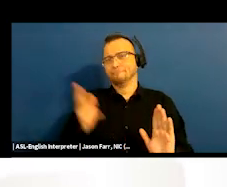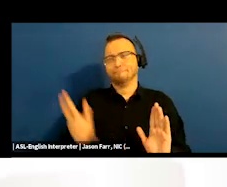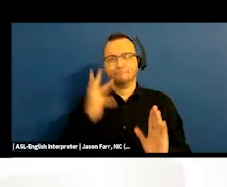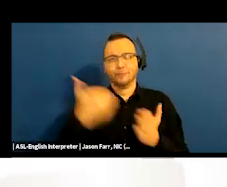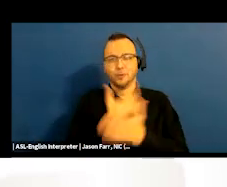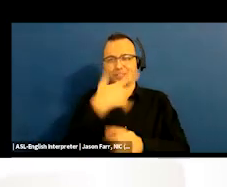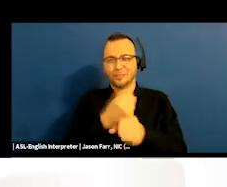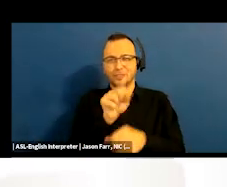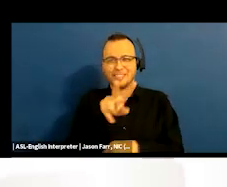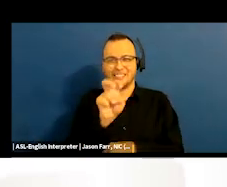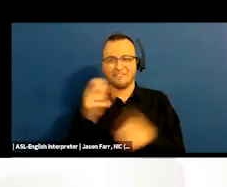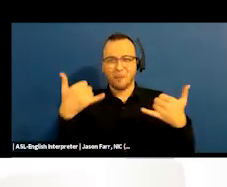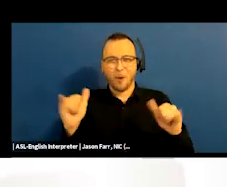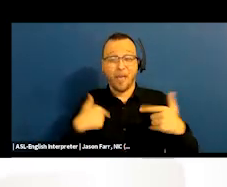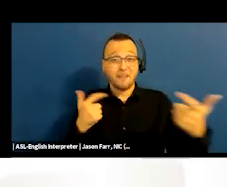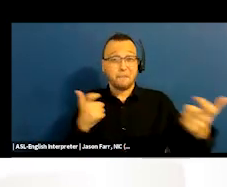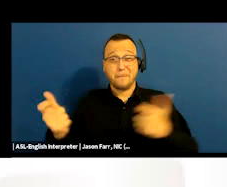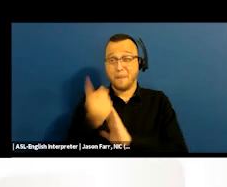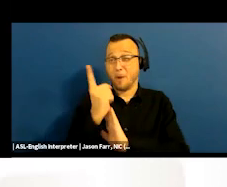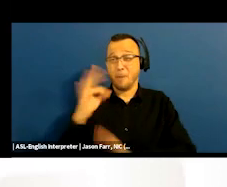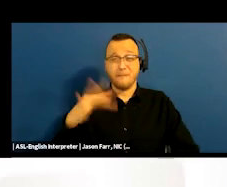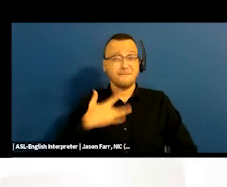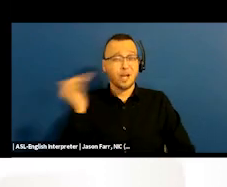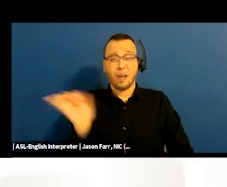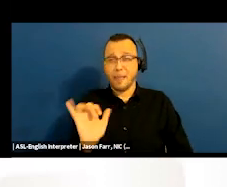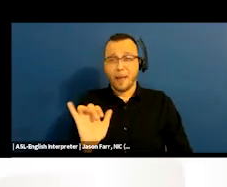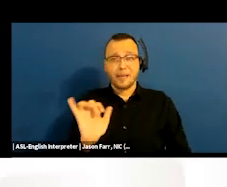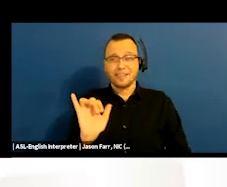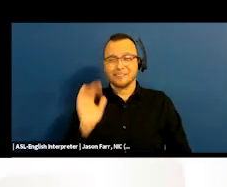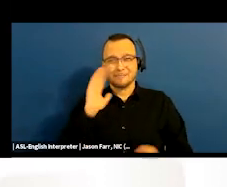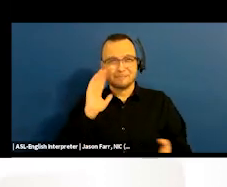I was able to kind of get things done, but I was a functional addict. And so, when I was 24,